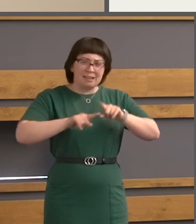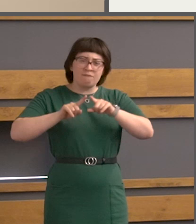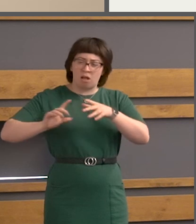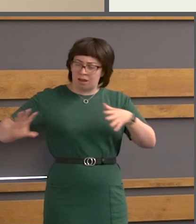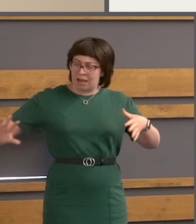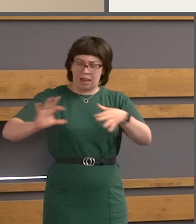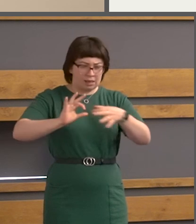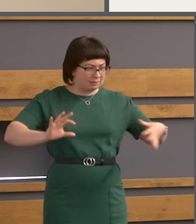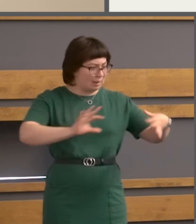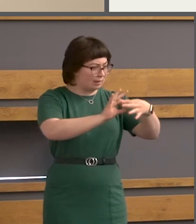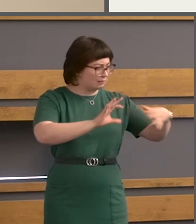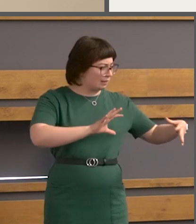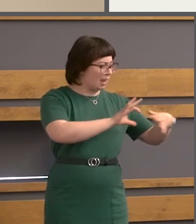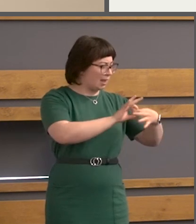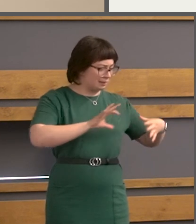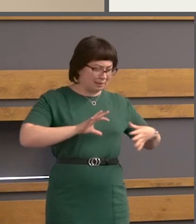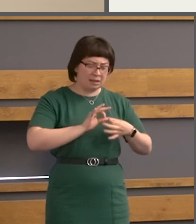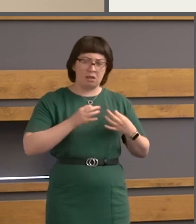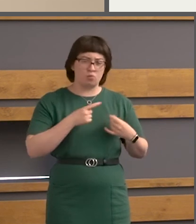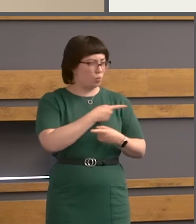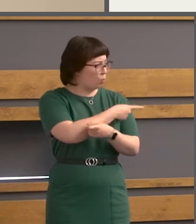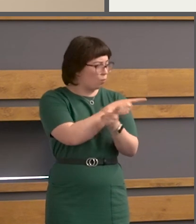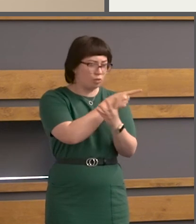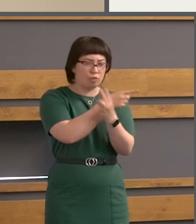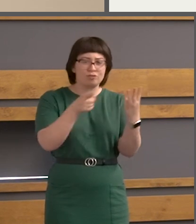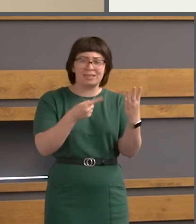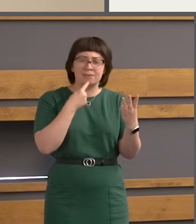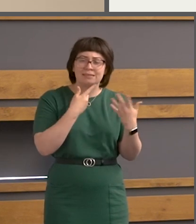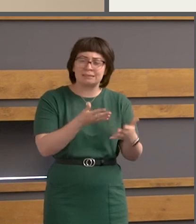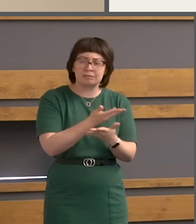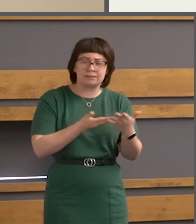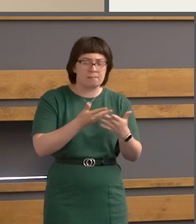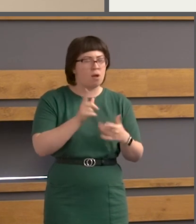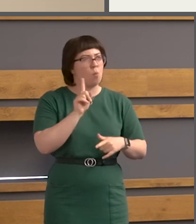And I think one of the things that I've been struck by working on this with you, Swapnaa,